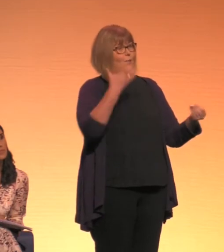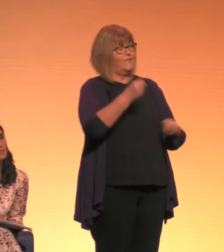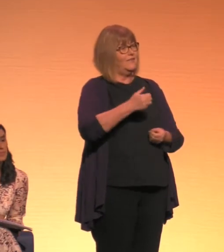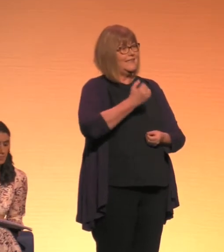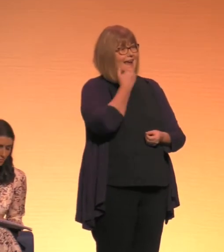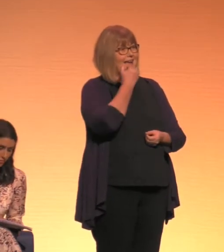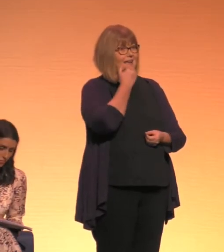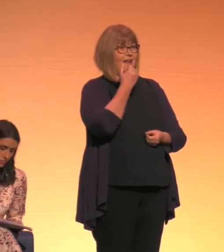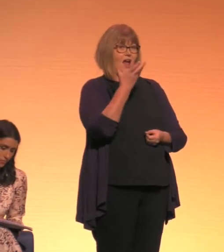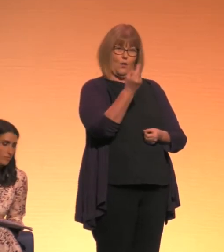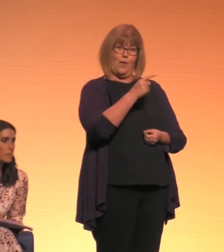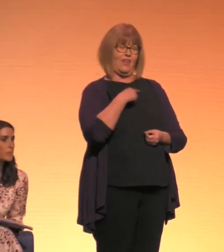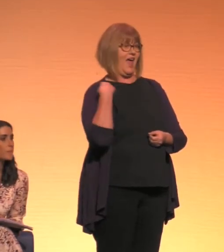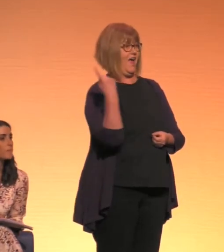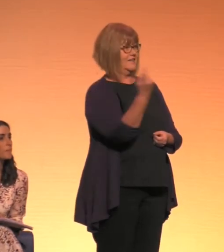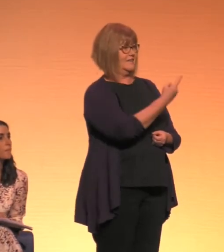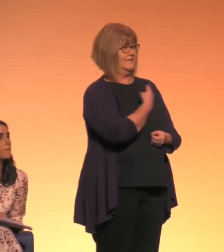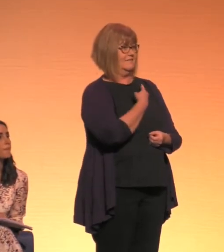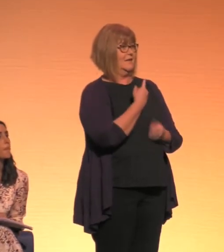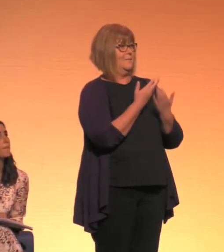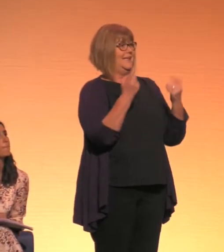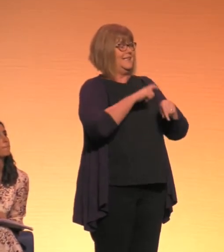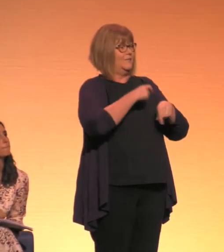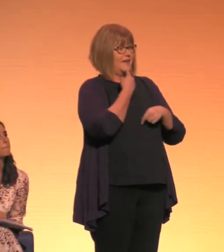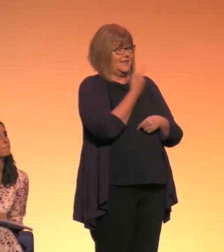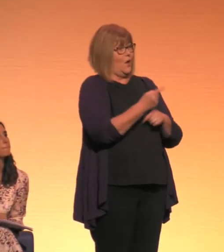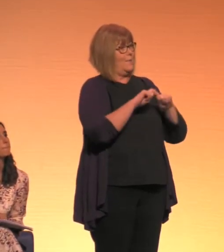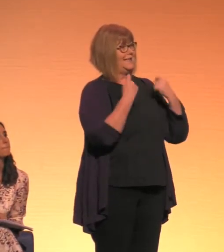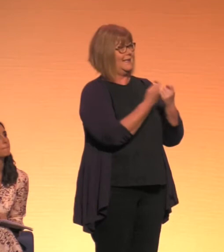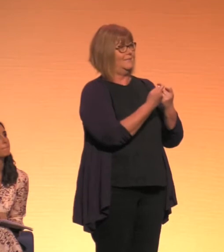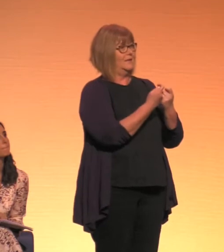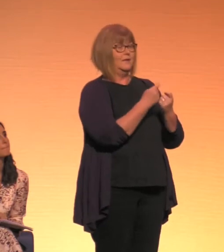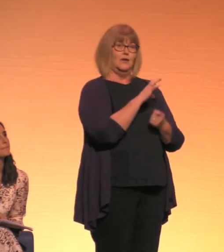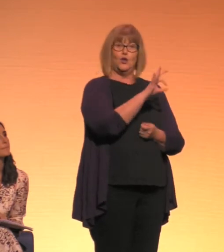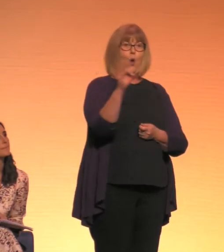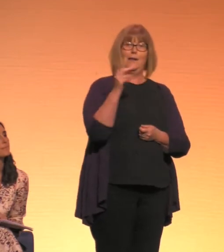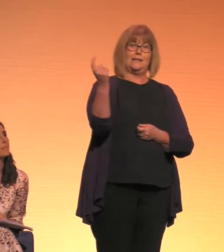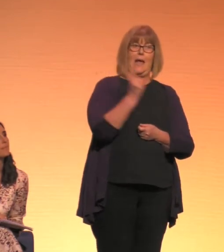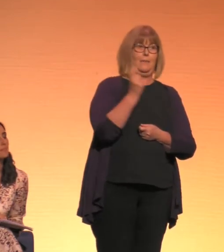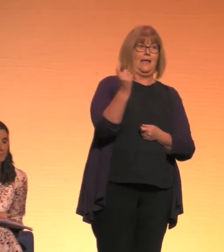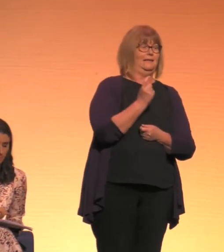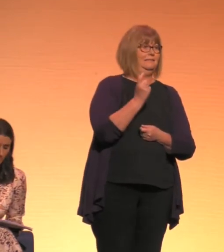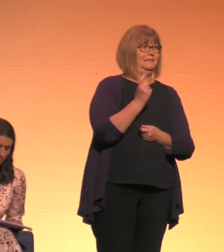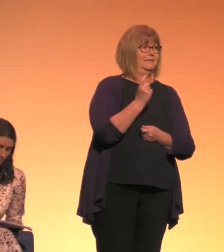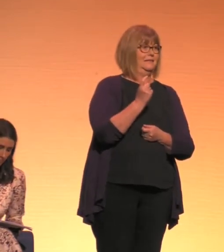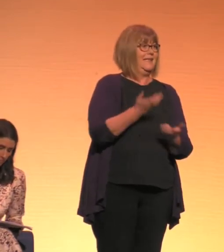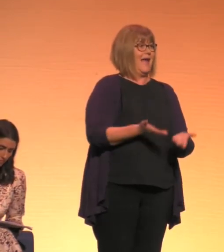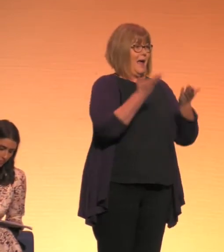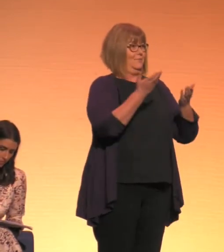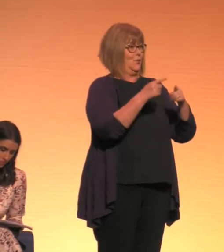As I have often been heard to say to my team, no one is coming. No one is coming. It's up to us.